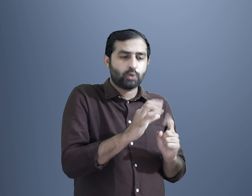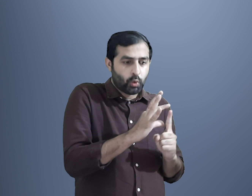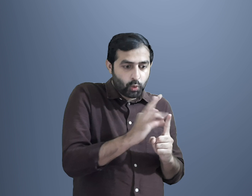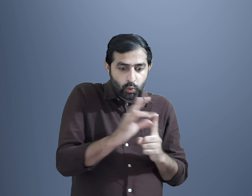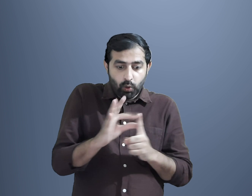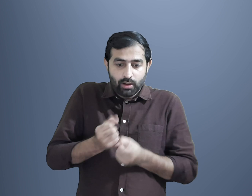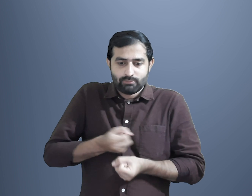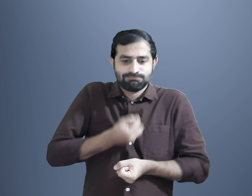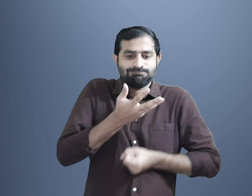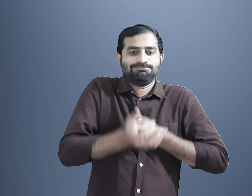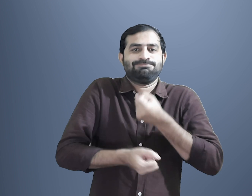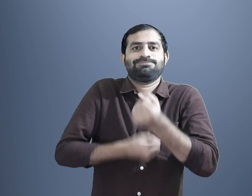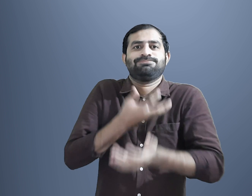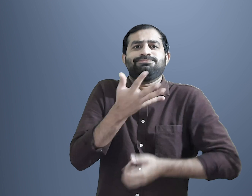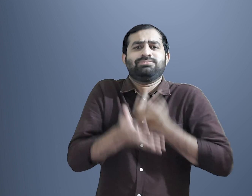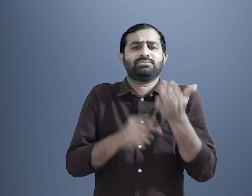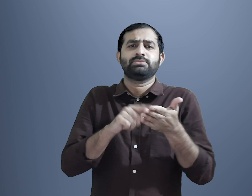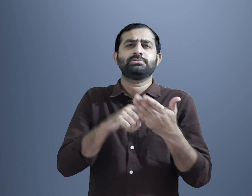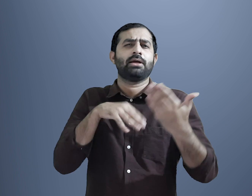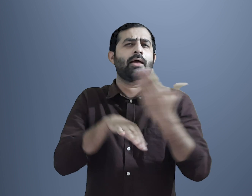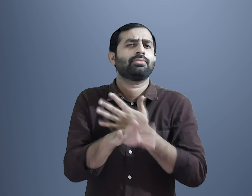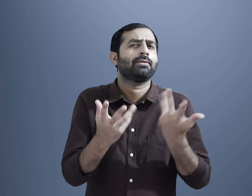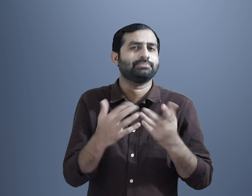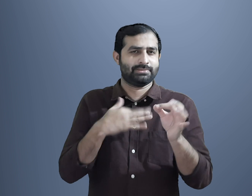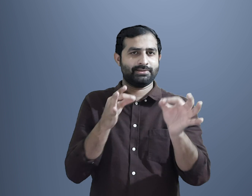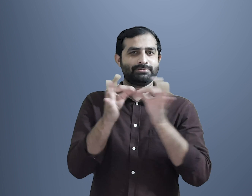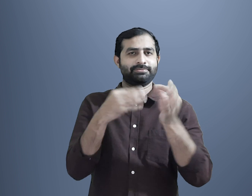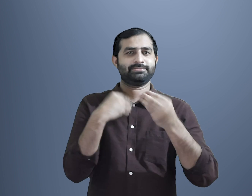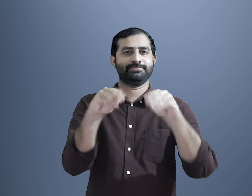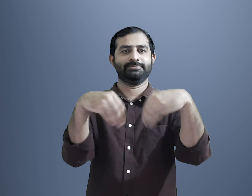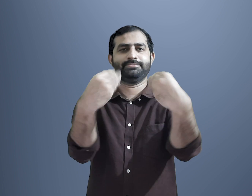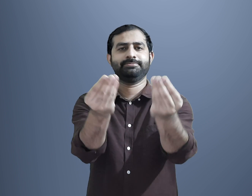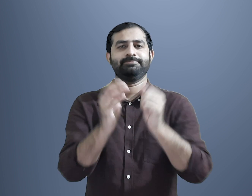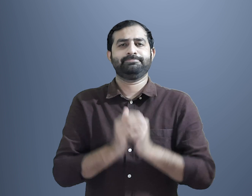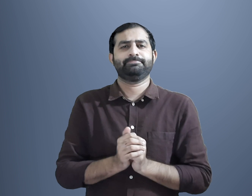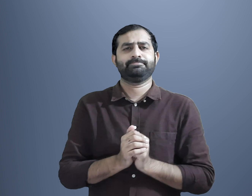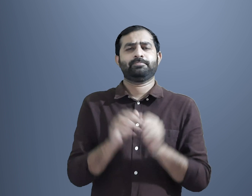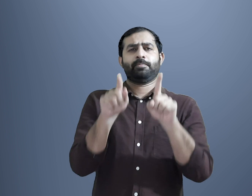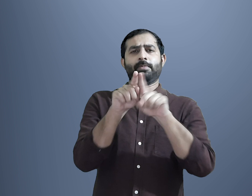The expression of their feelings and of identity is made largely through linguistic interaction.